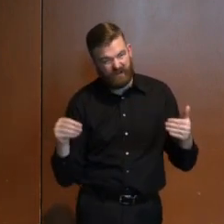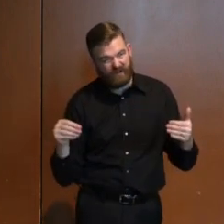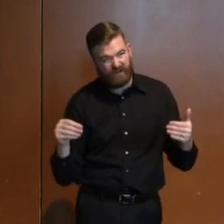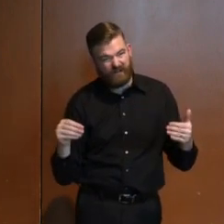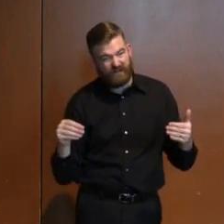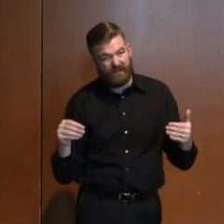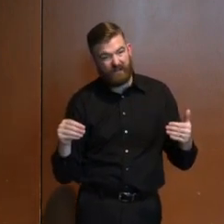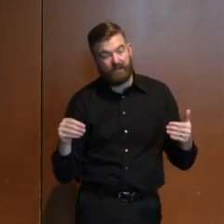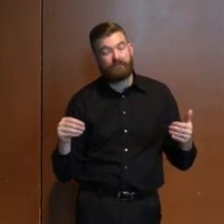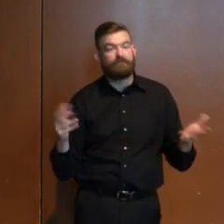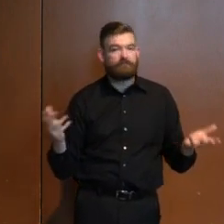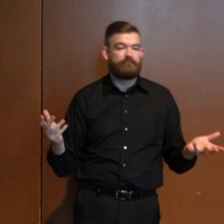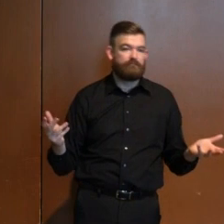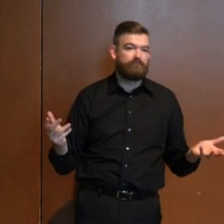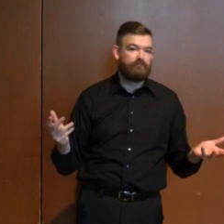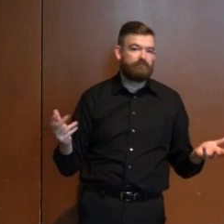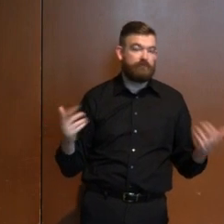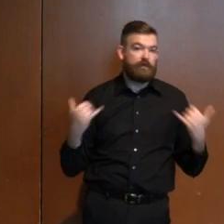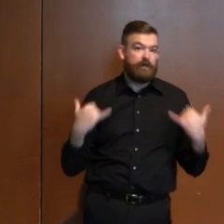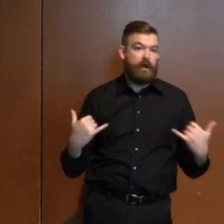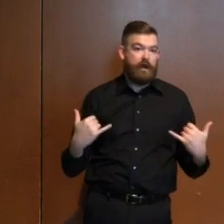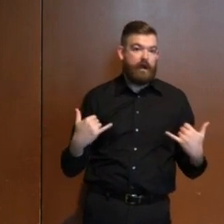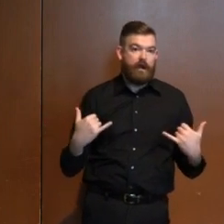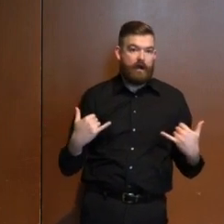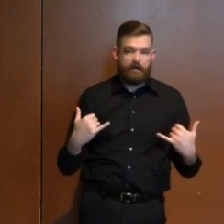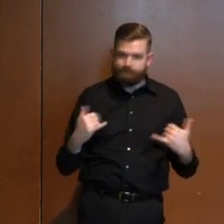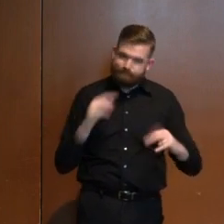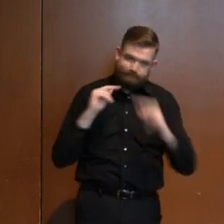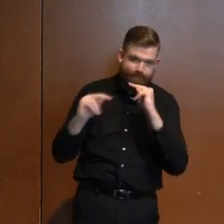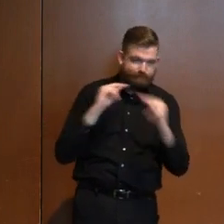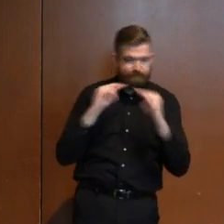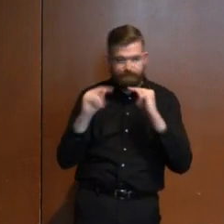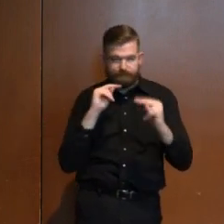BILLION AND $50 MILLION. THAT IS STILL WINDING ITS WAY